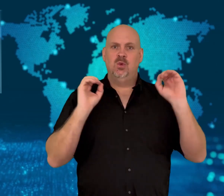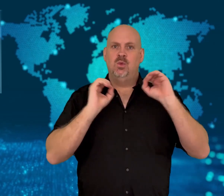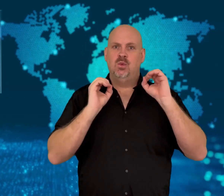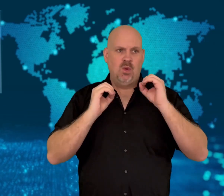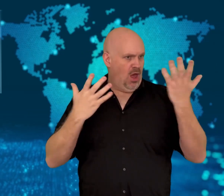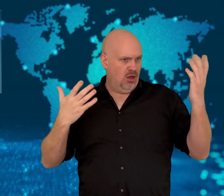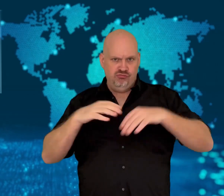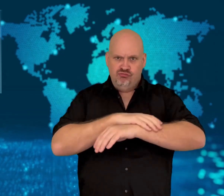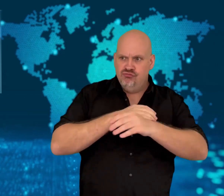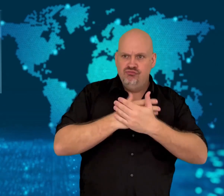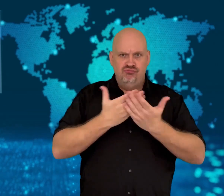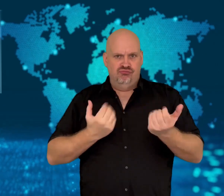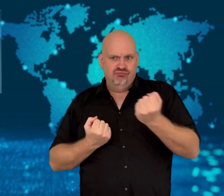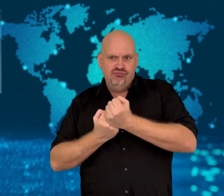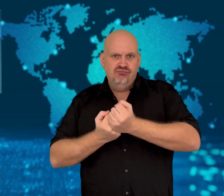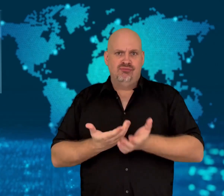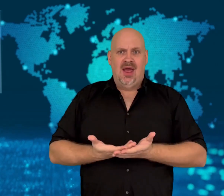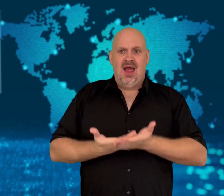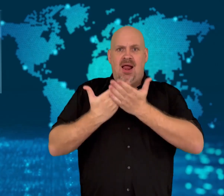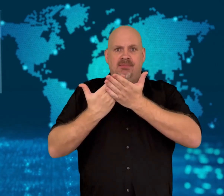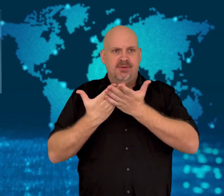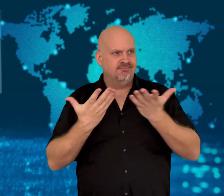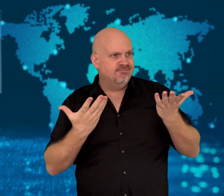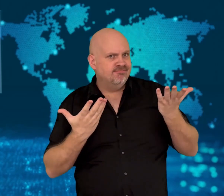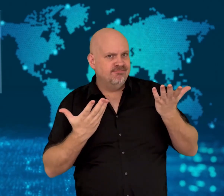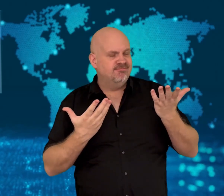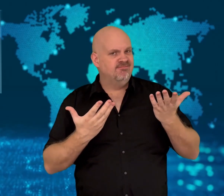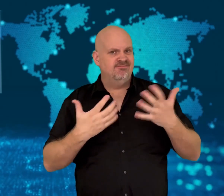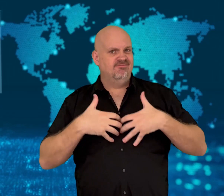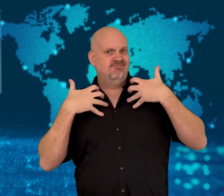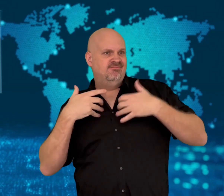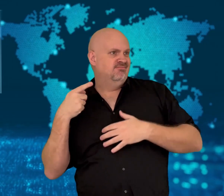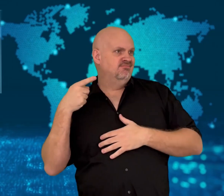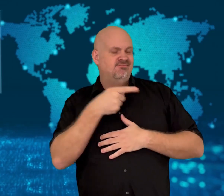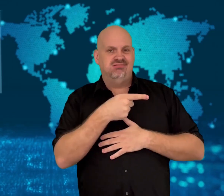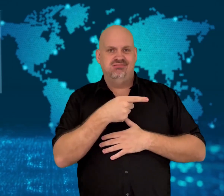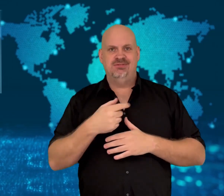his lack of response to the emergency.